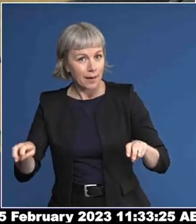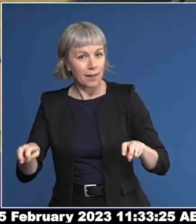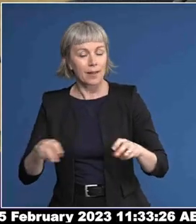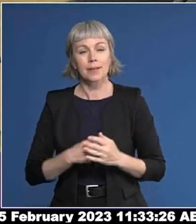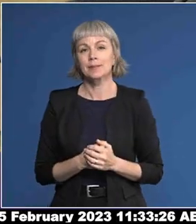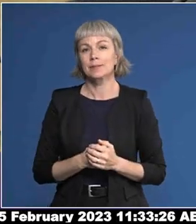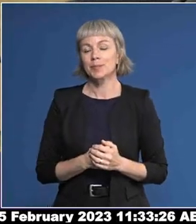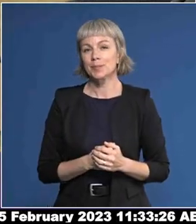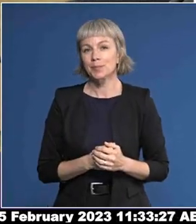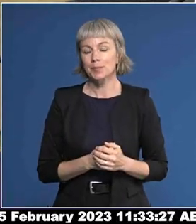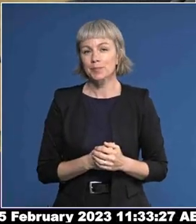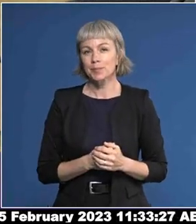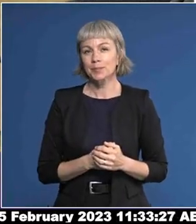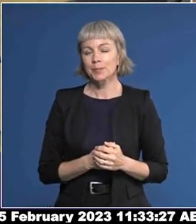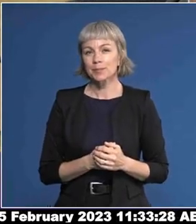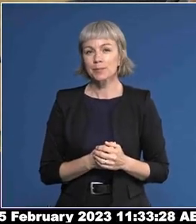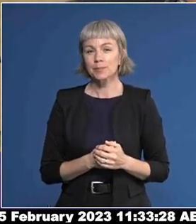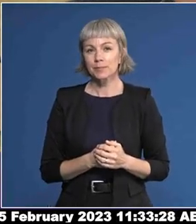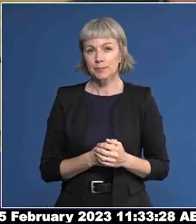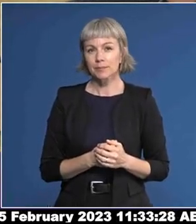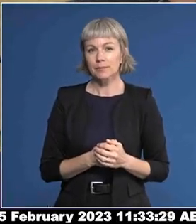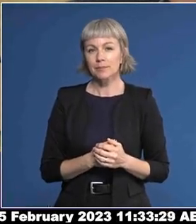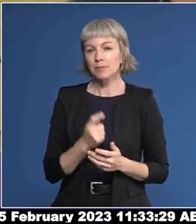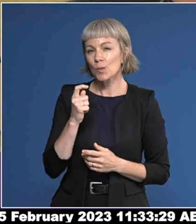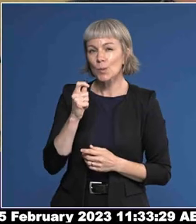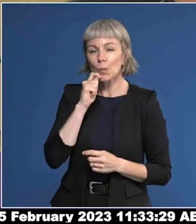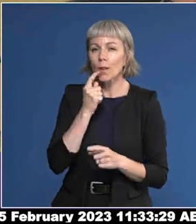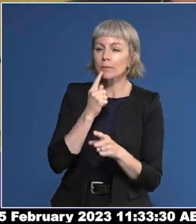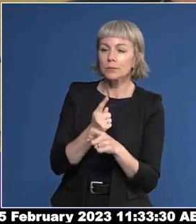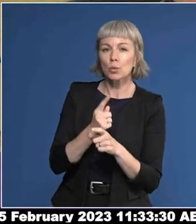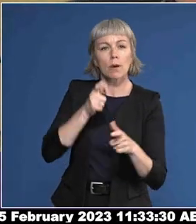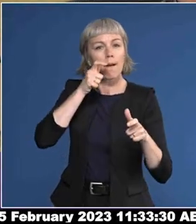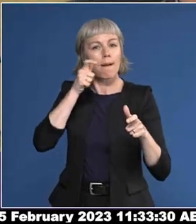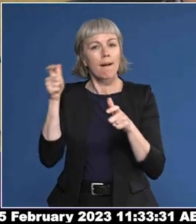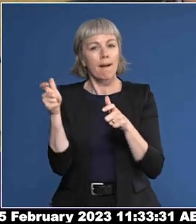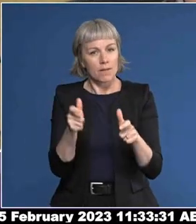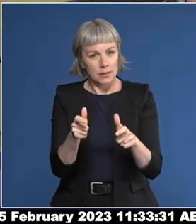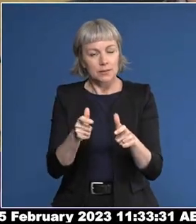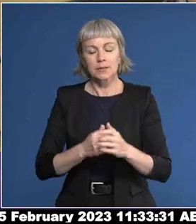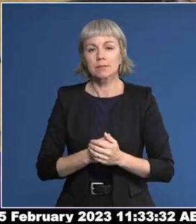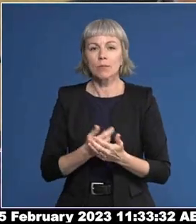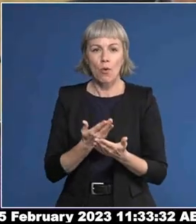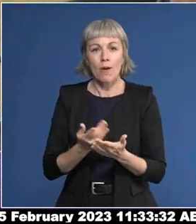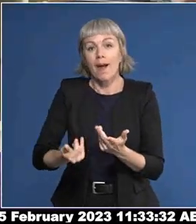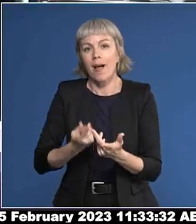when we move to the topics on governance. So thank you all for joining us. Chair. CHAIR: Thank you. Commissioner McEwin.